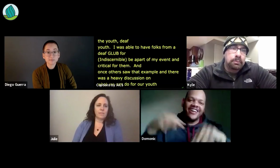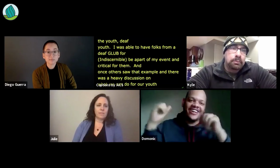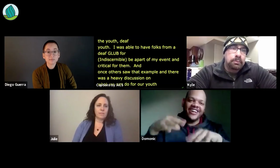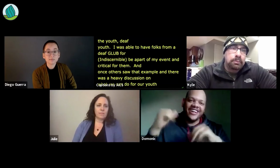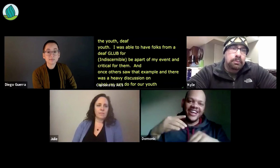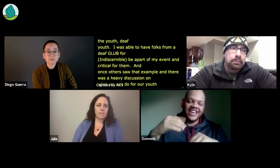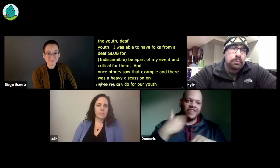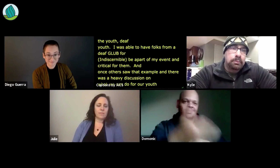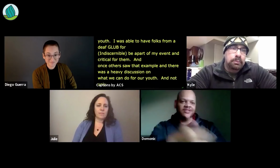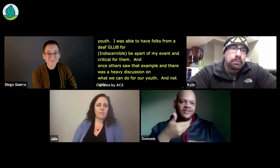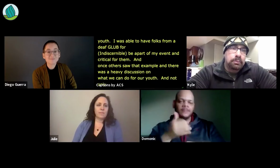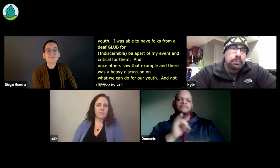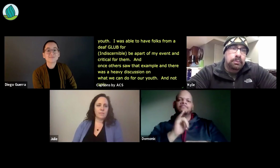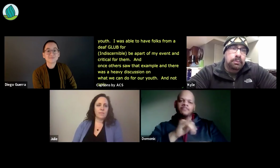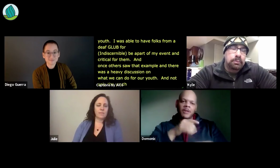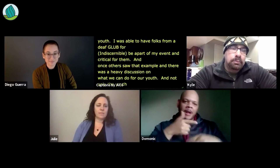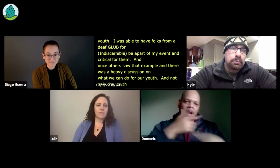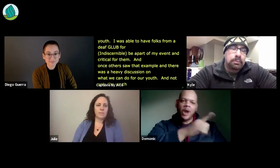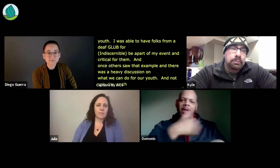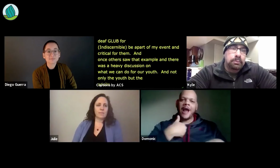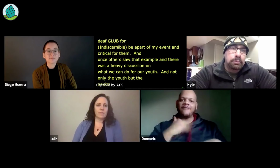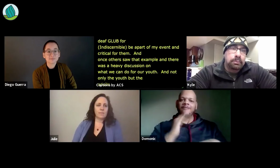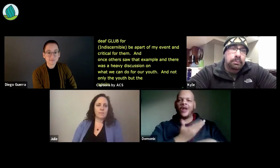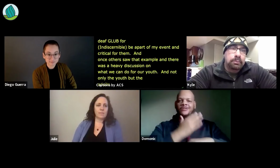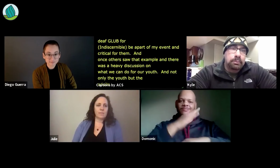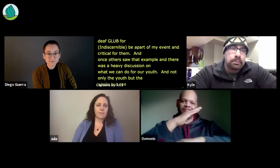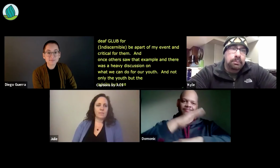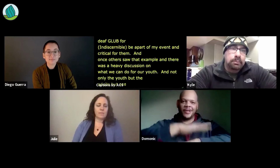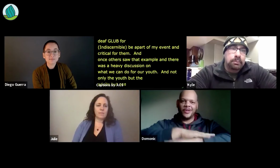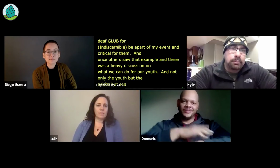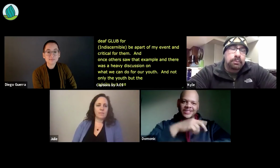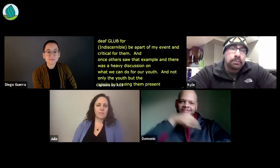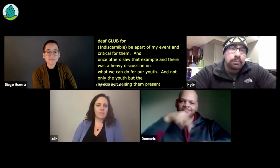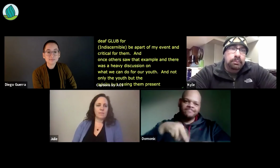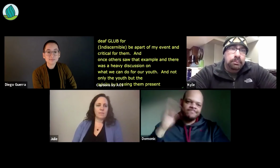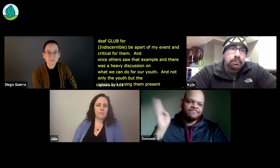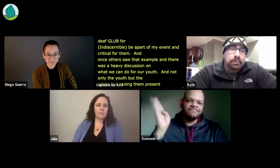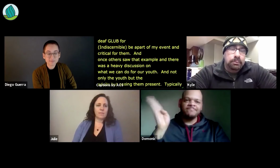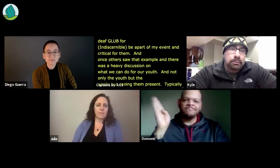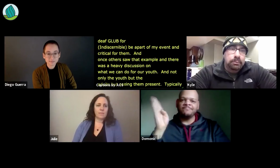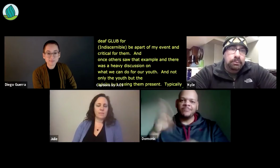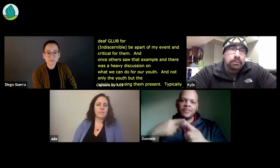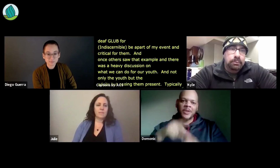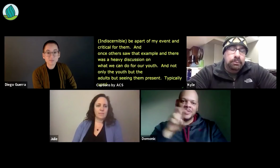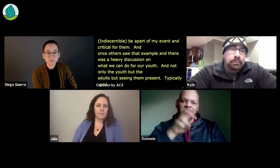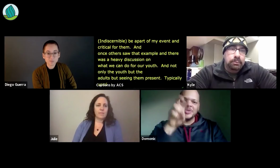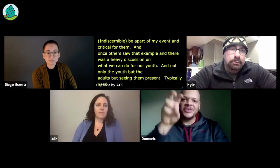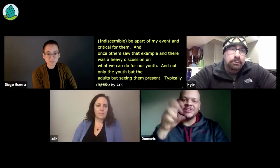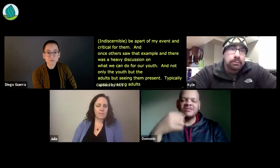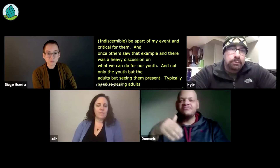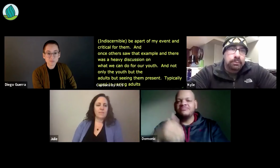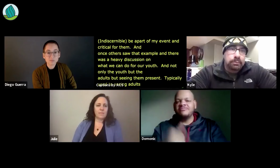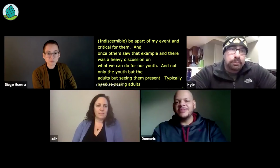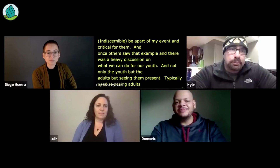typically we're used to adults at community events, but seeing the youth present at the table, speaking to us about their journey, that